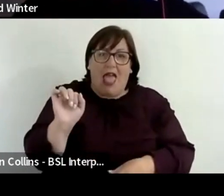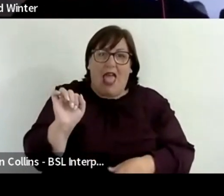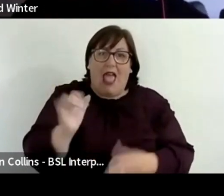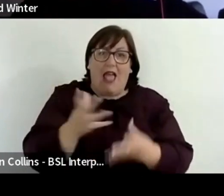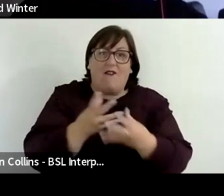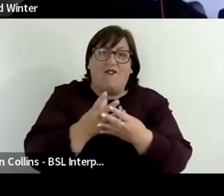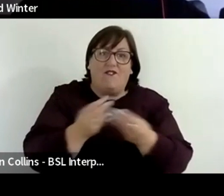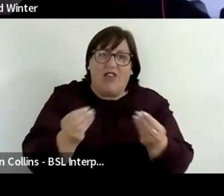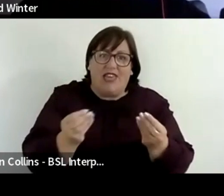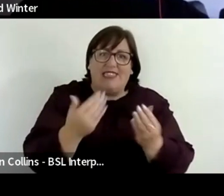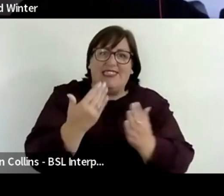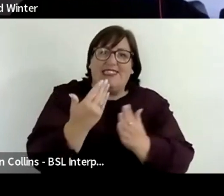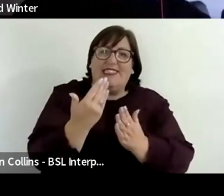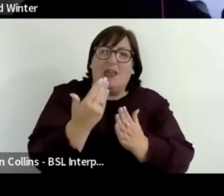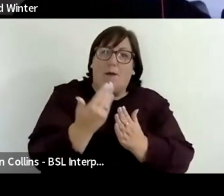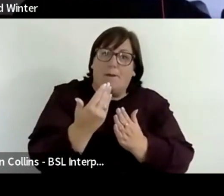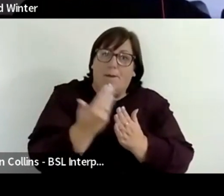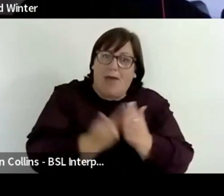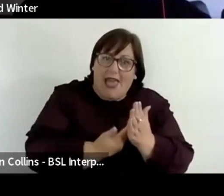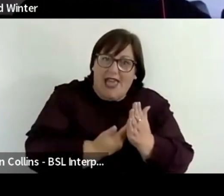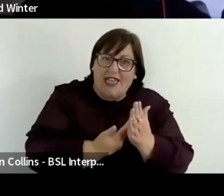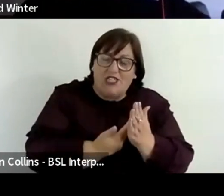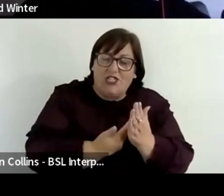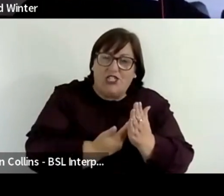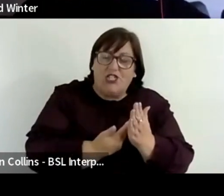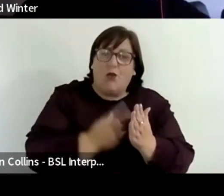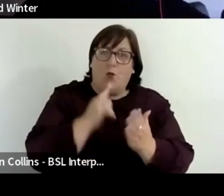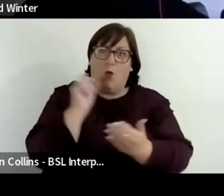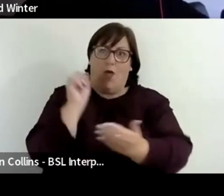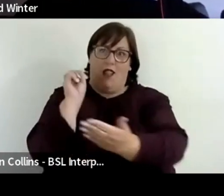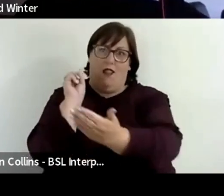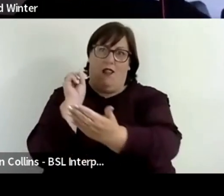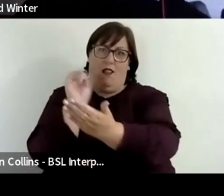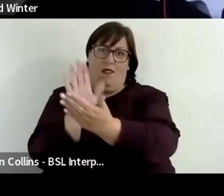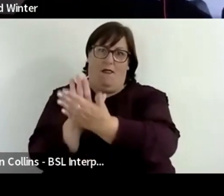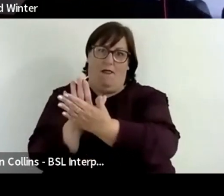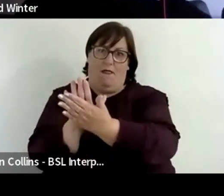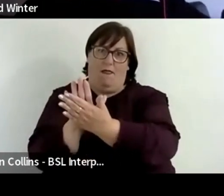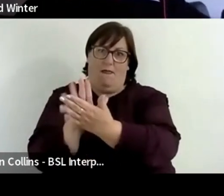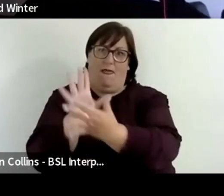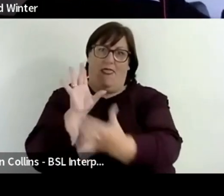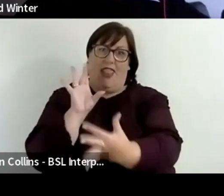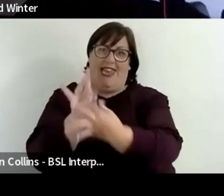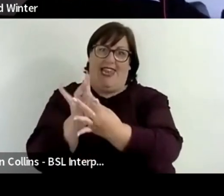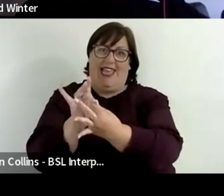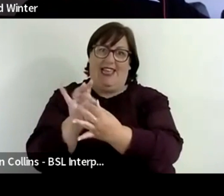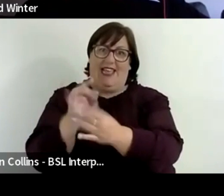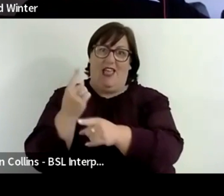Please can you put the HS2, Evenbreak profile link in the chat box.